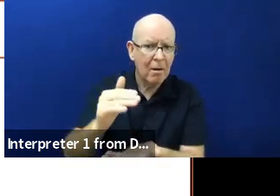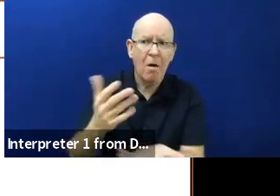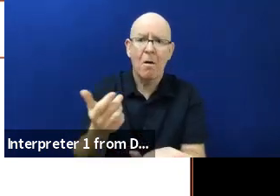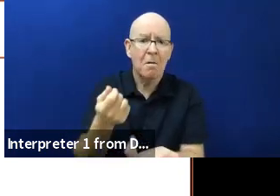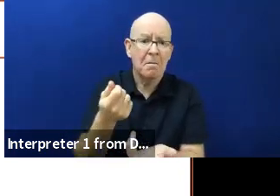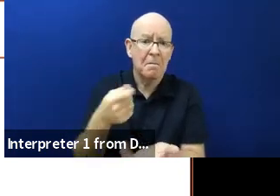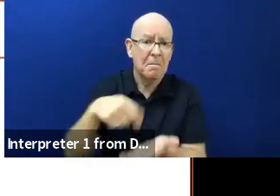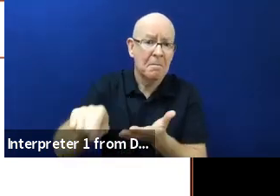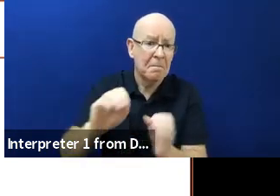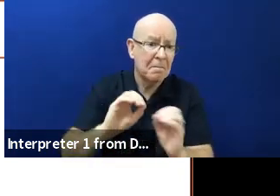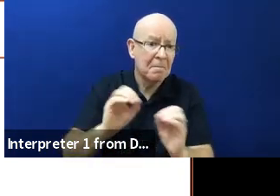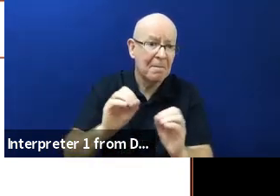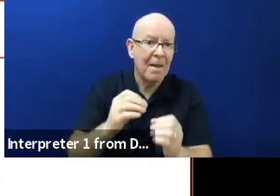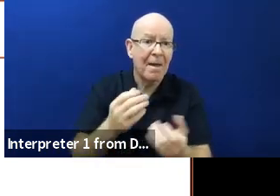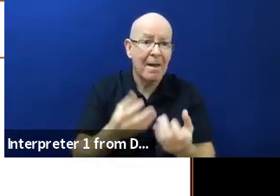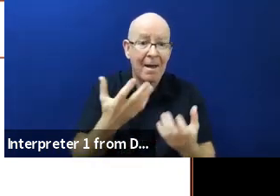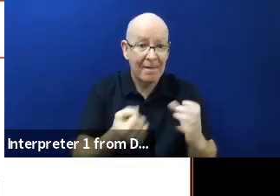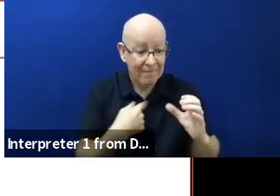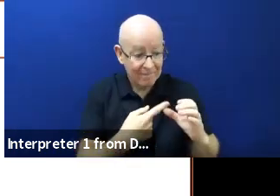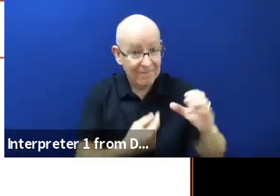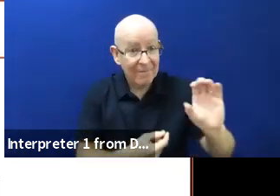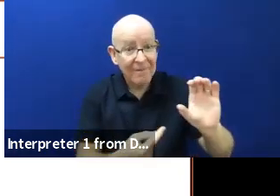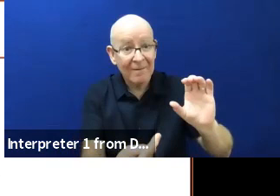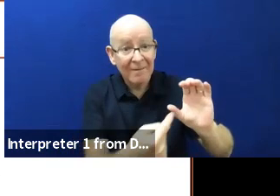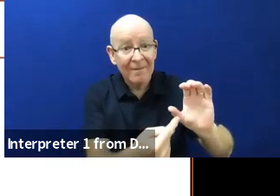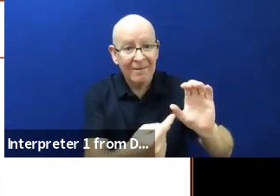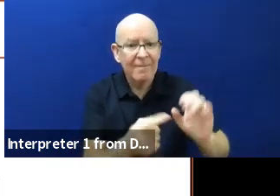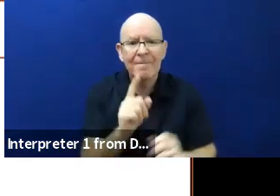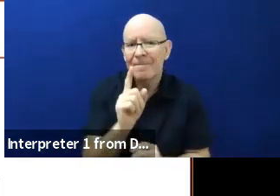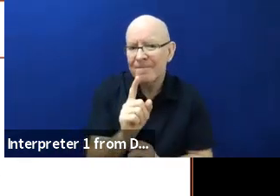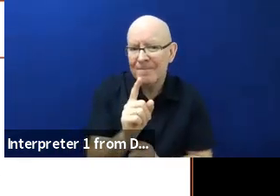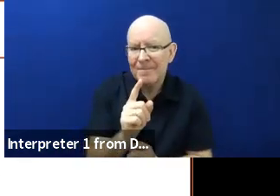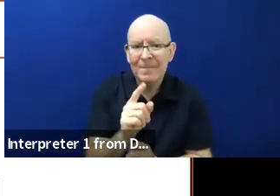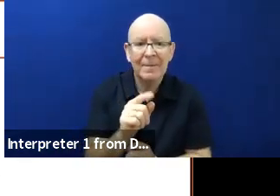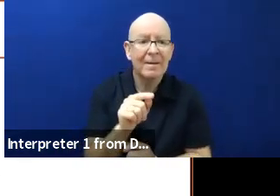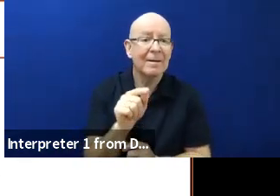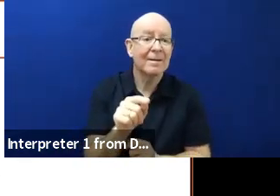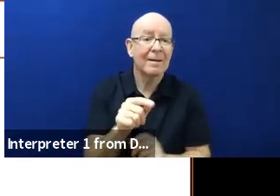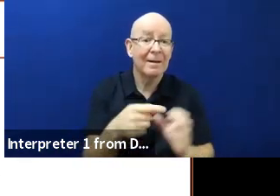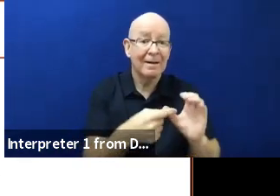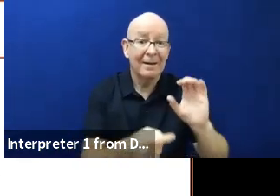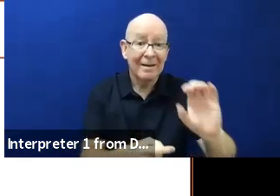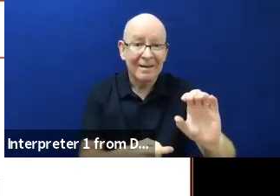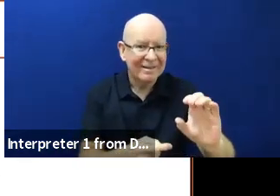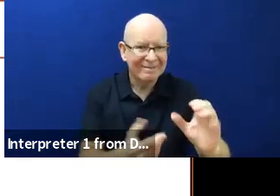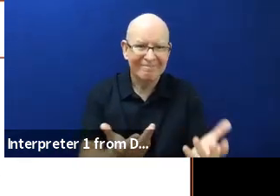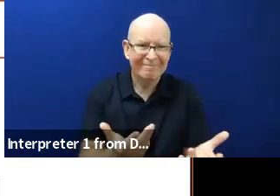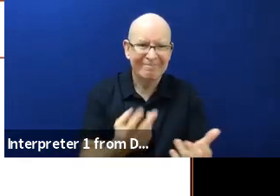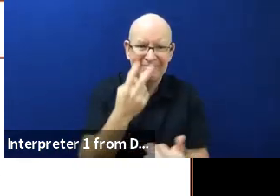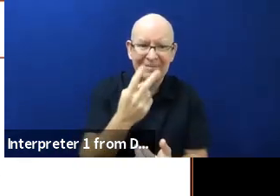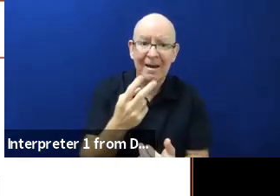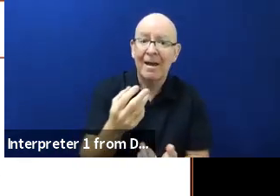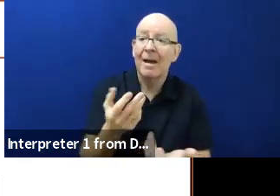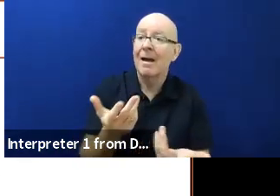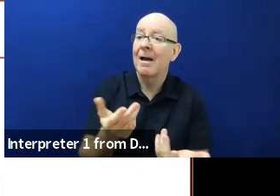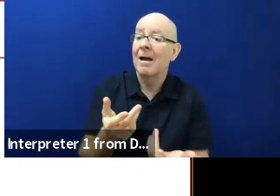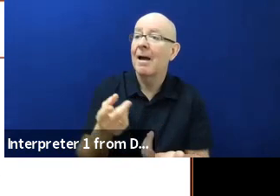61% in 2020 and the new lines beyond 2020 will have 94% practical stations and of course there